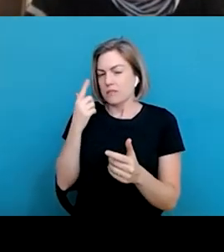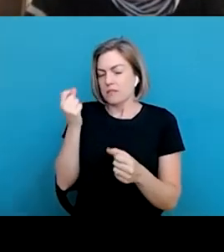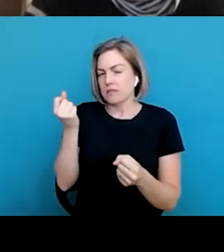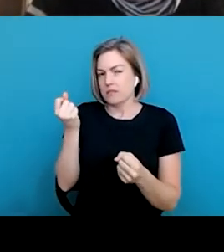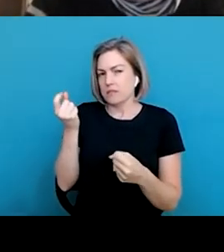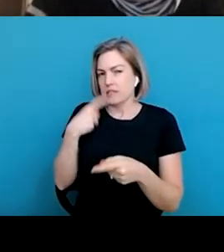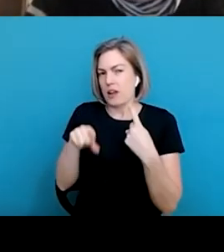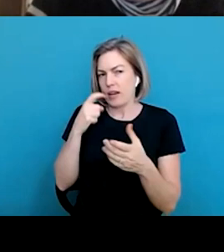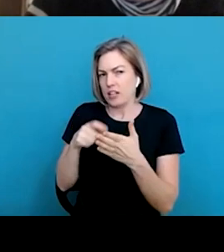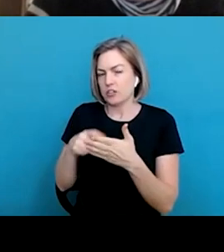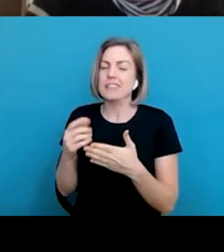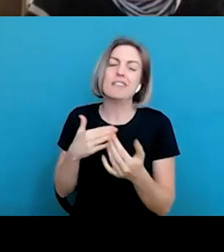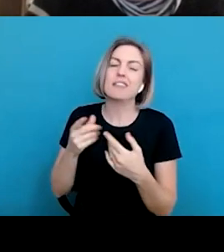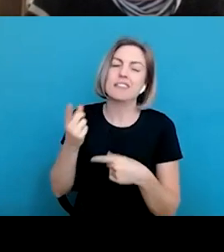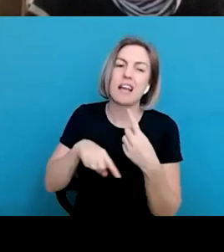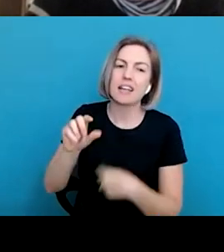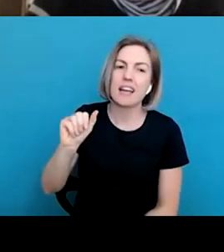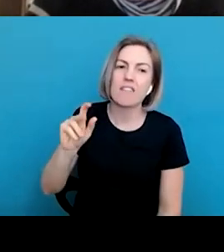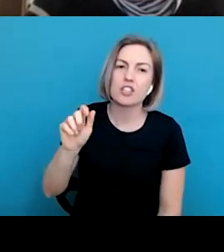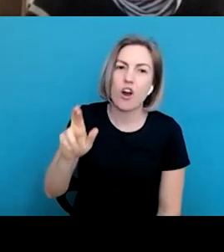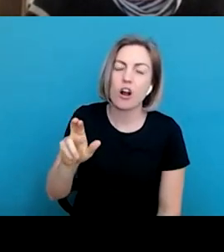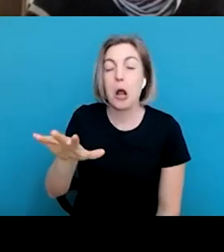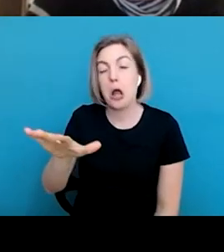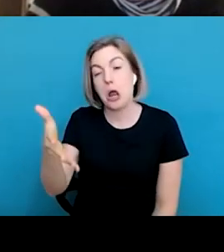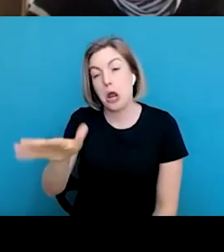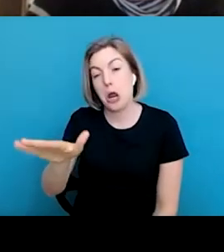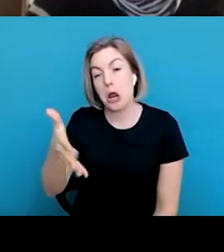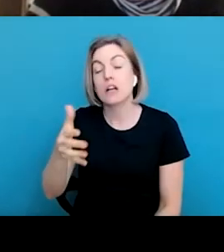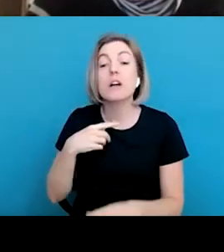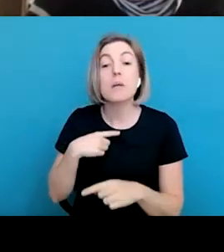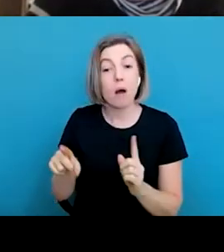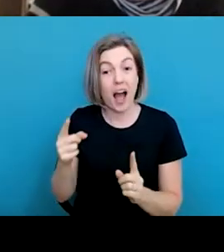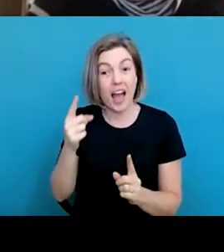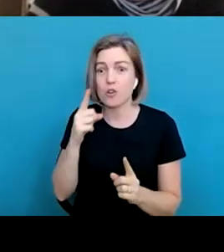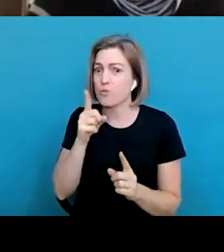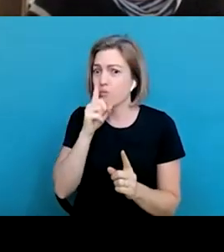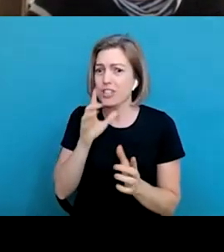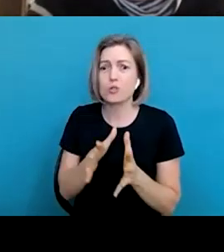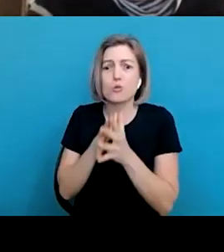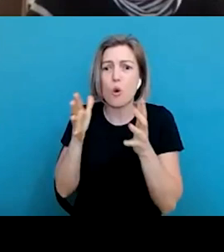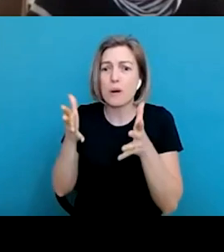Even the signing avatars are only okay but I think there is so much more we could see